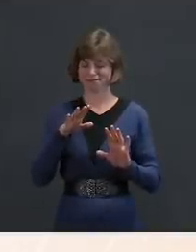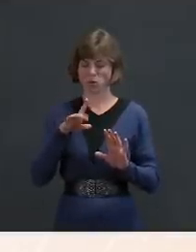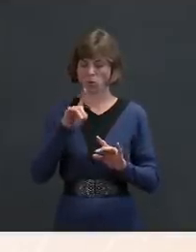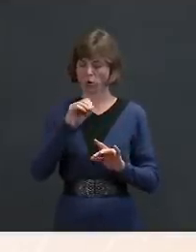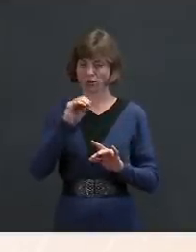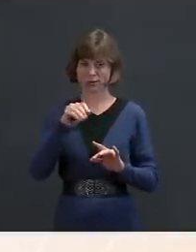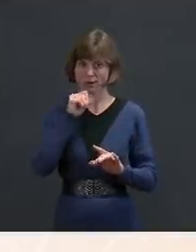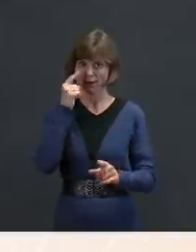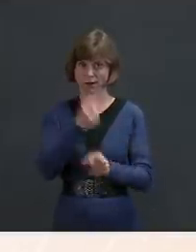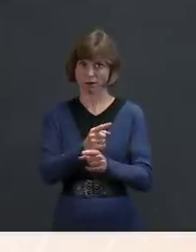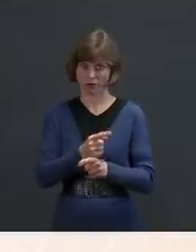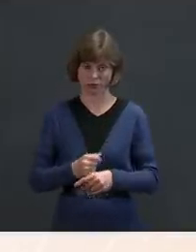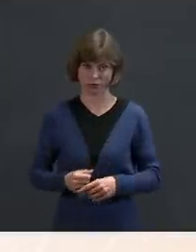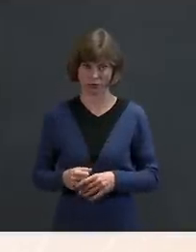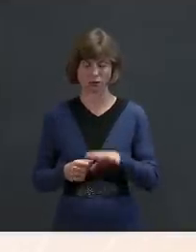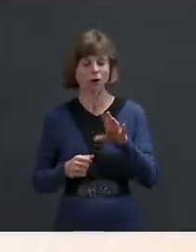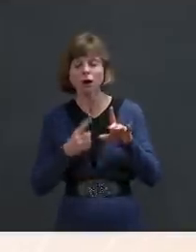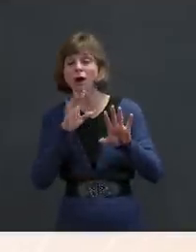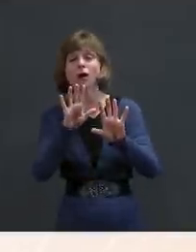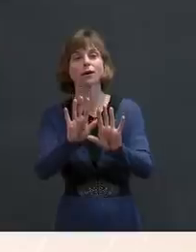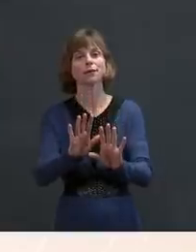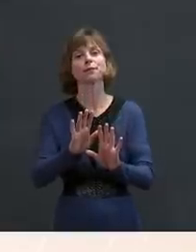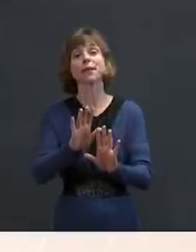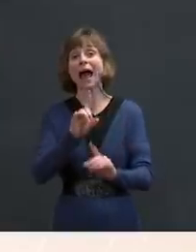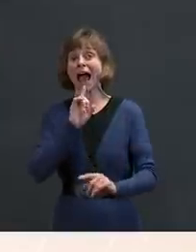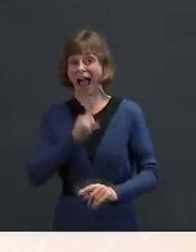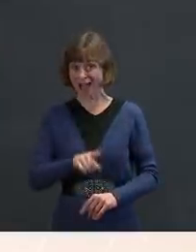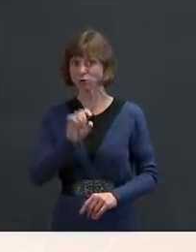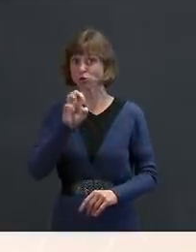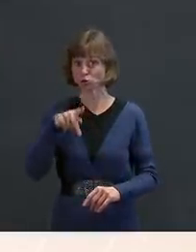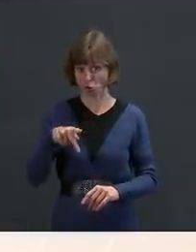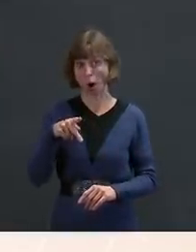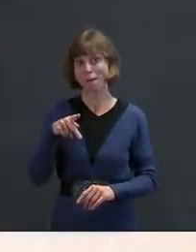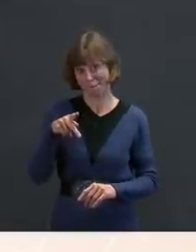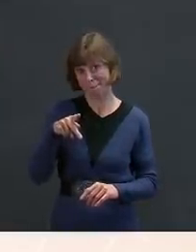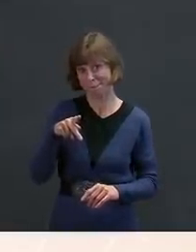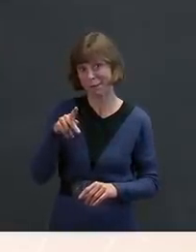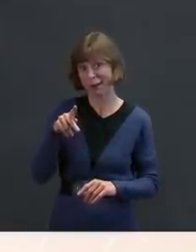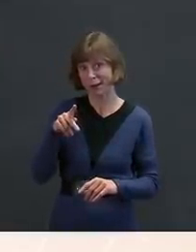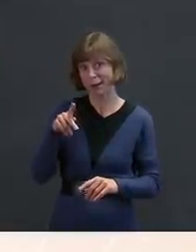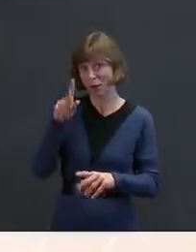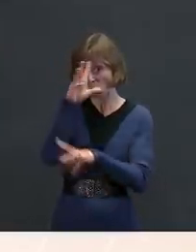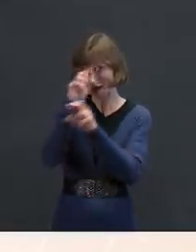is roughly the same. Secretary Mayorkas: Well, actually, the Trump administration expelled children to Mexico,